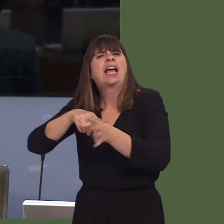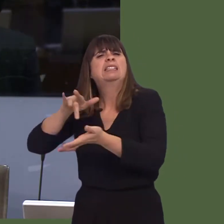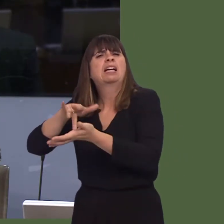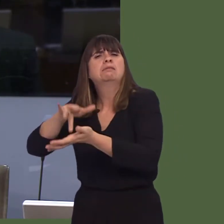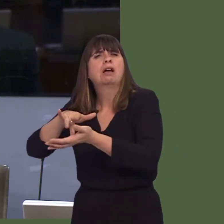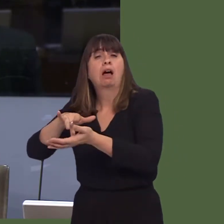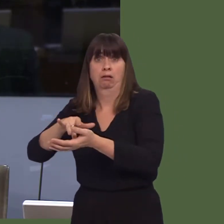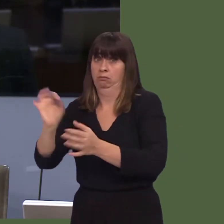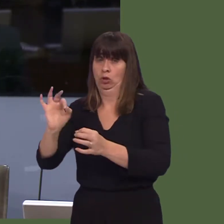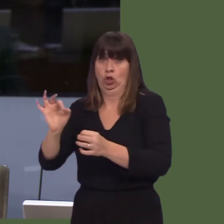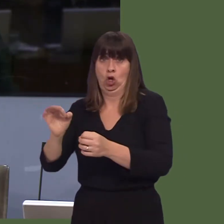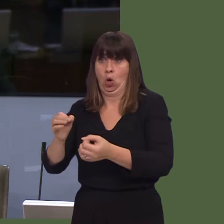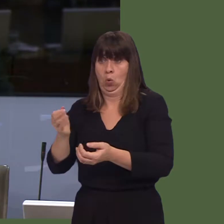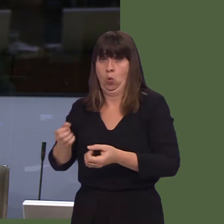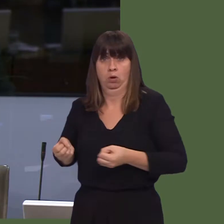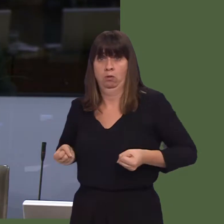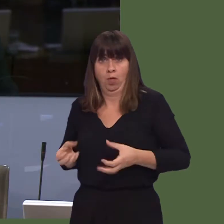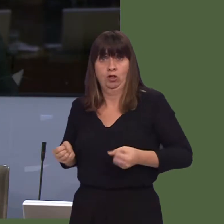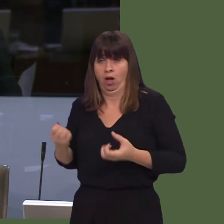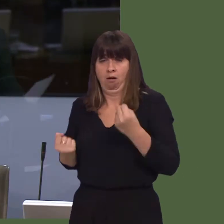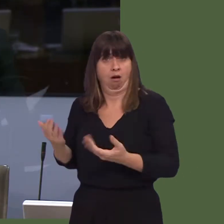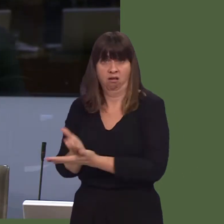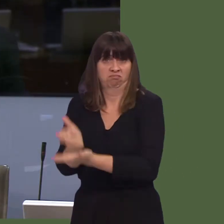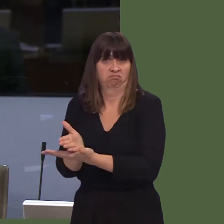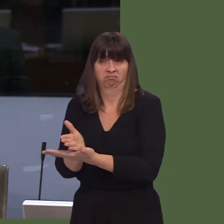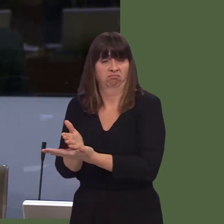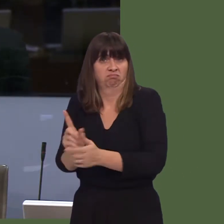I do commend RCT council for their consultation exercise.